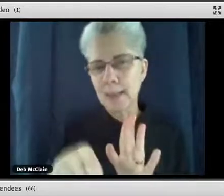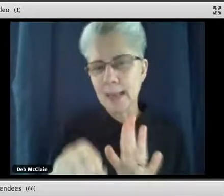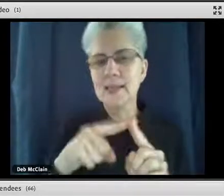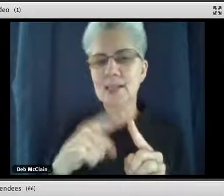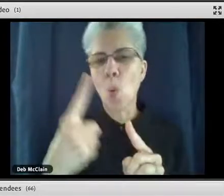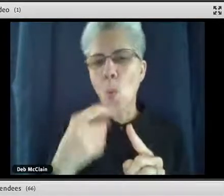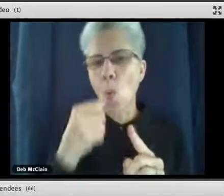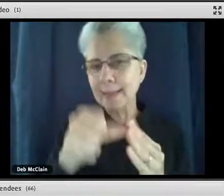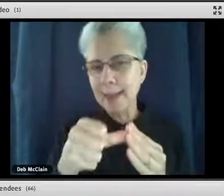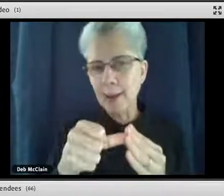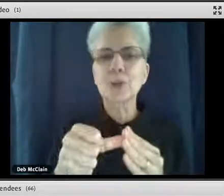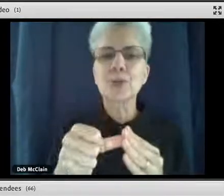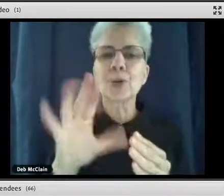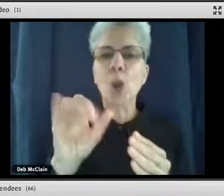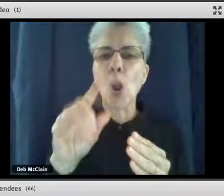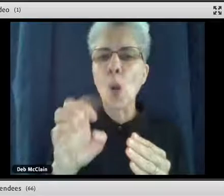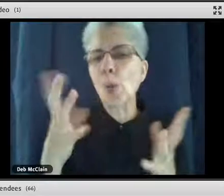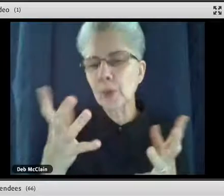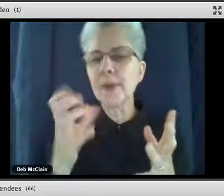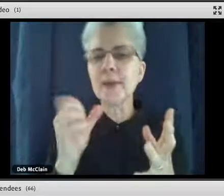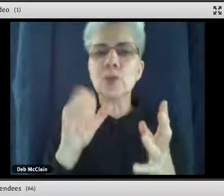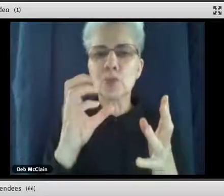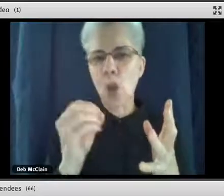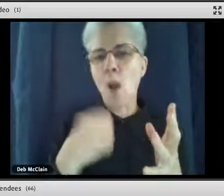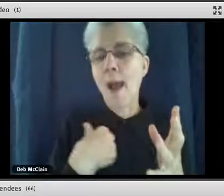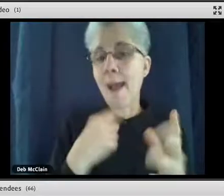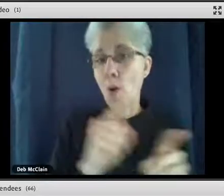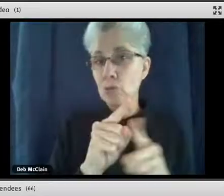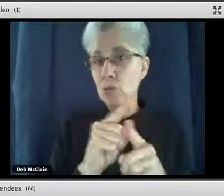Because it is mandatory, it's a one character code.